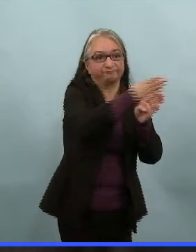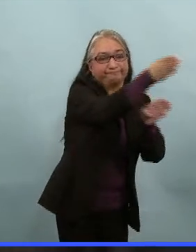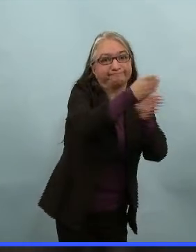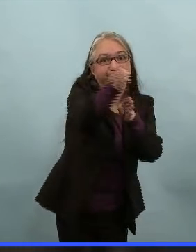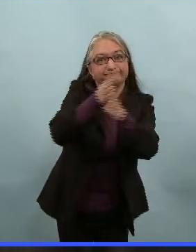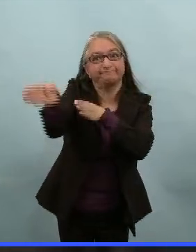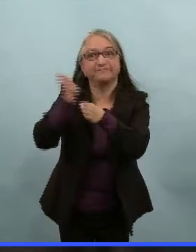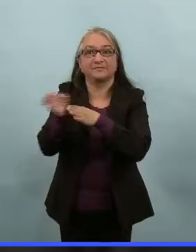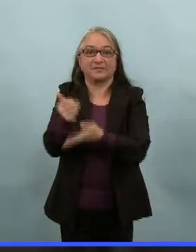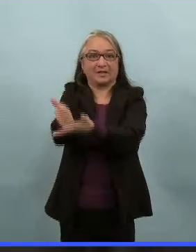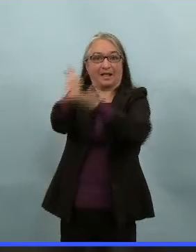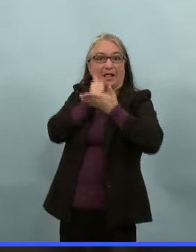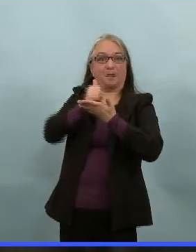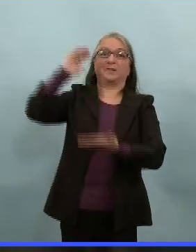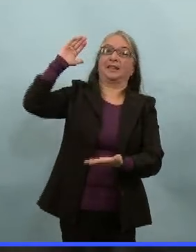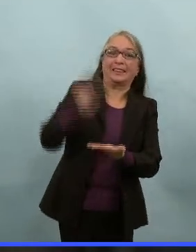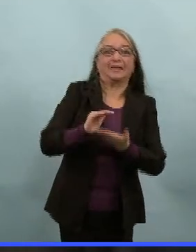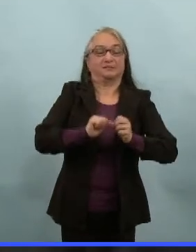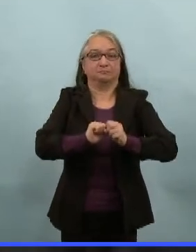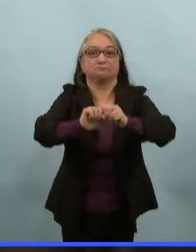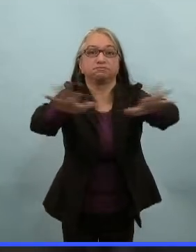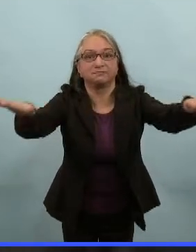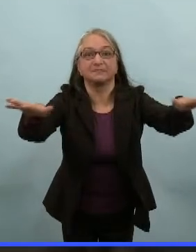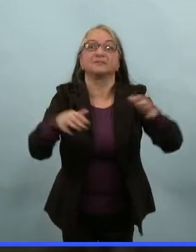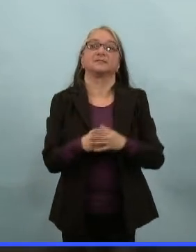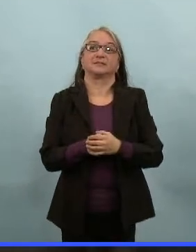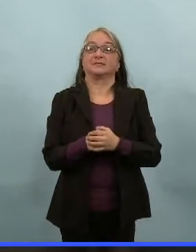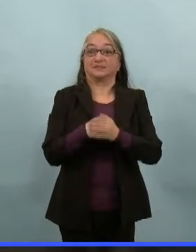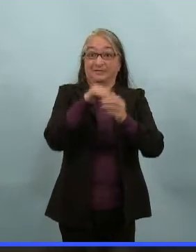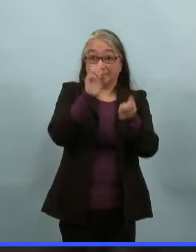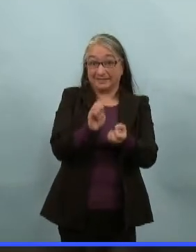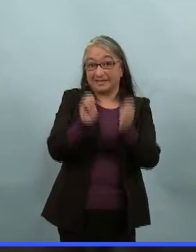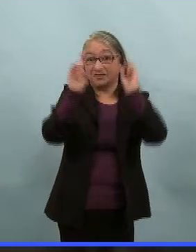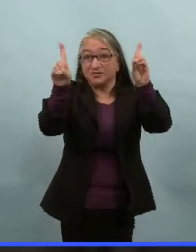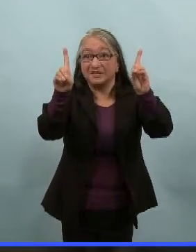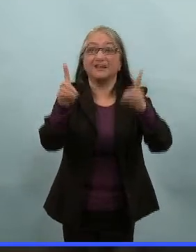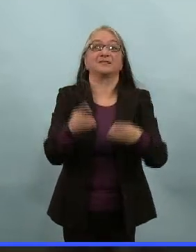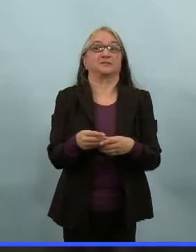we have education you know we talk about the fundamentals ongoing education about variants how